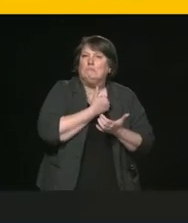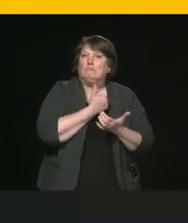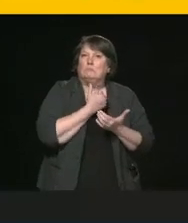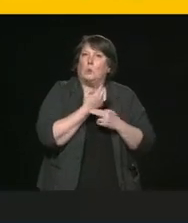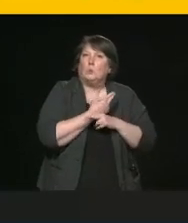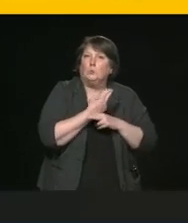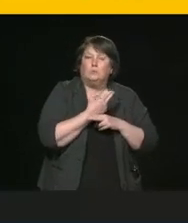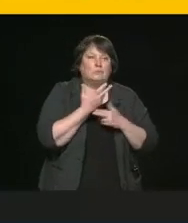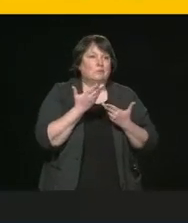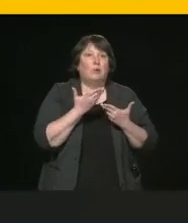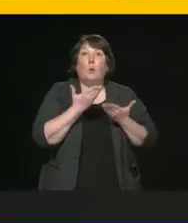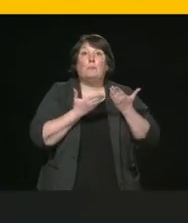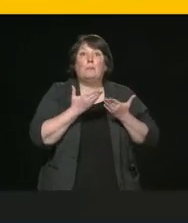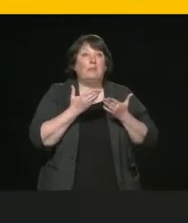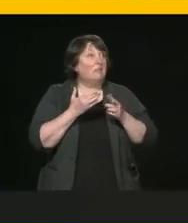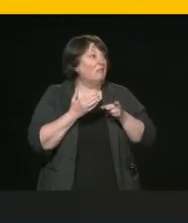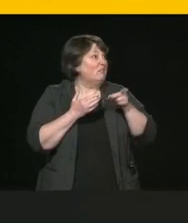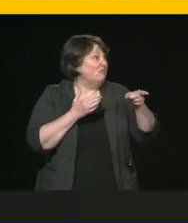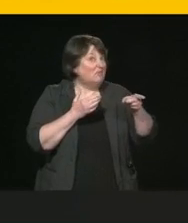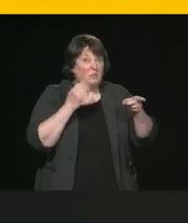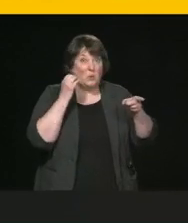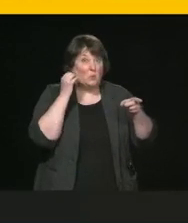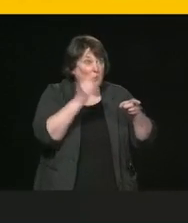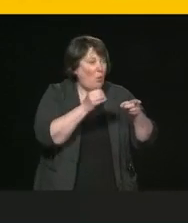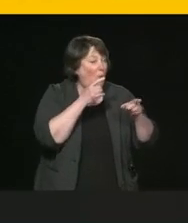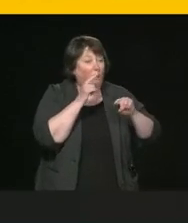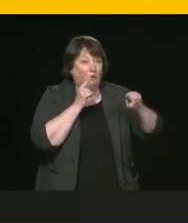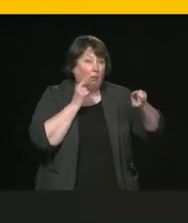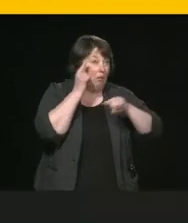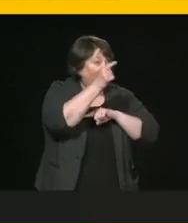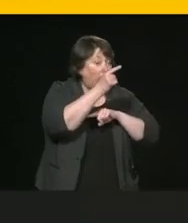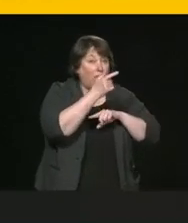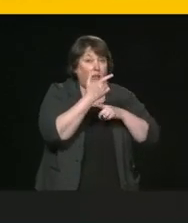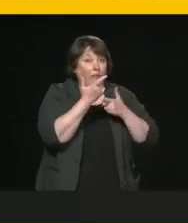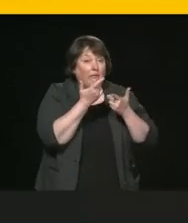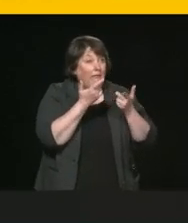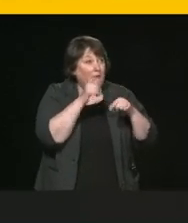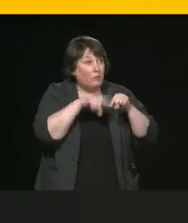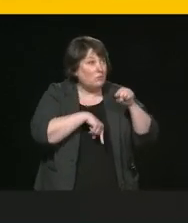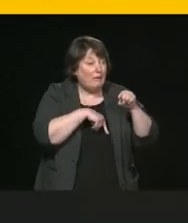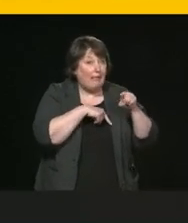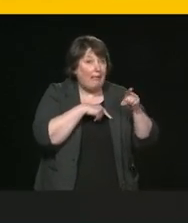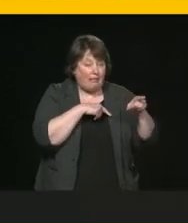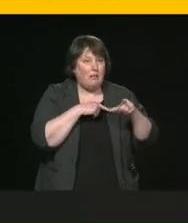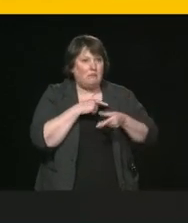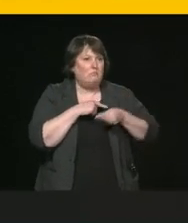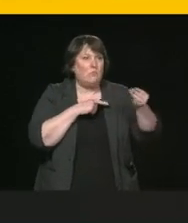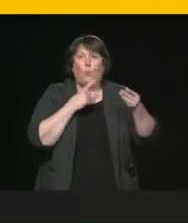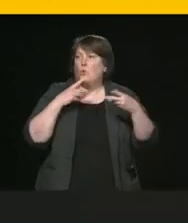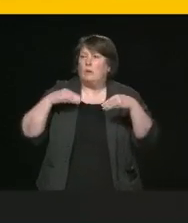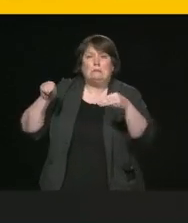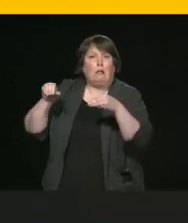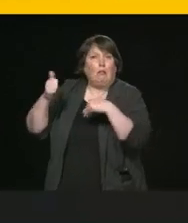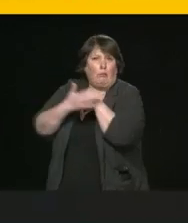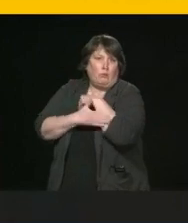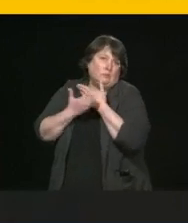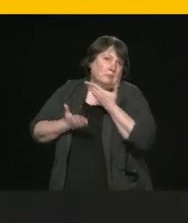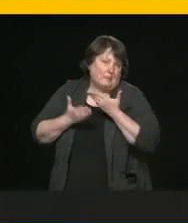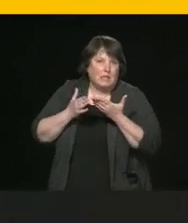EQUIPMENT IS OFFERED FIRST OF ALL TO EITHER PARTS OF CANADA THAT MAY NOT HAVE EASY ACCESS TO